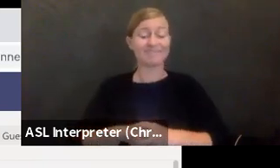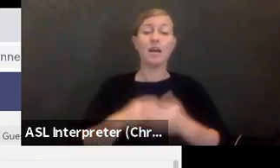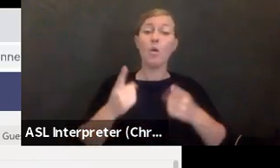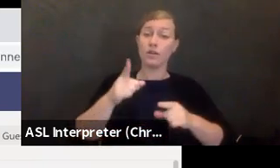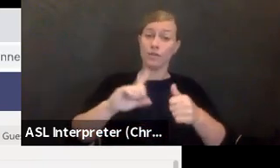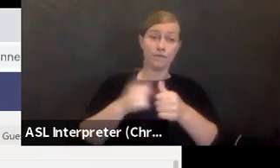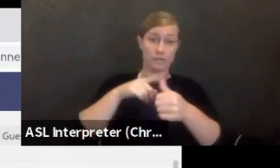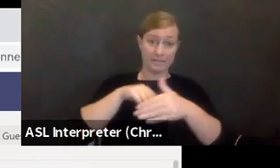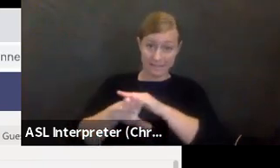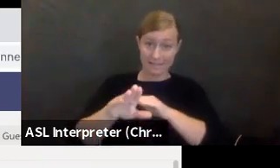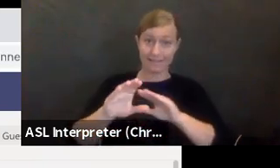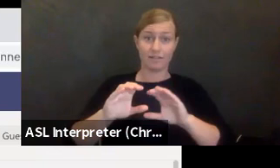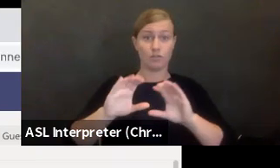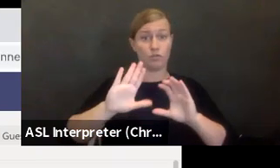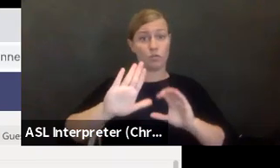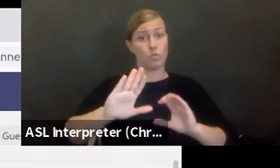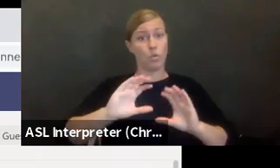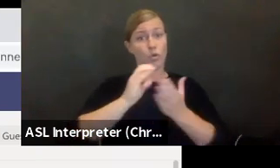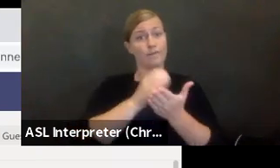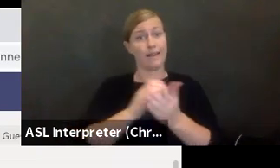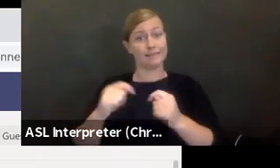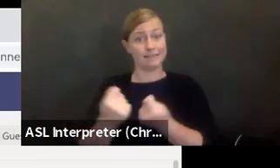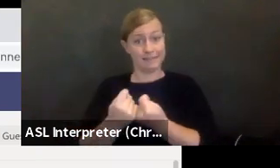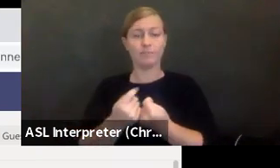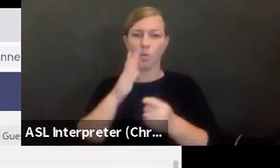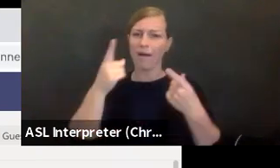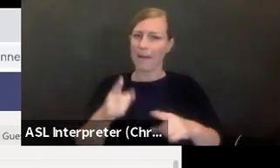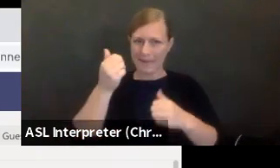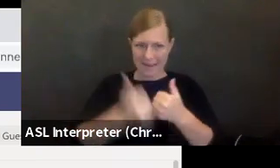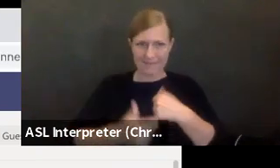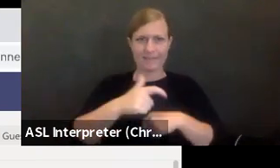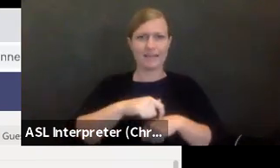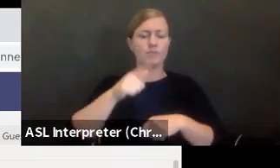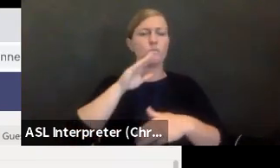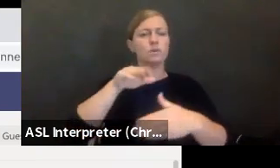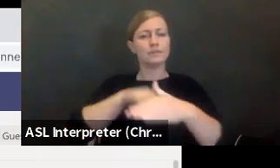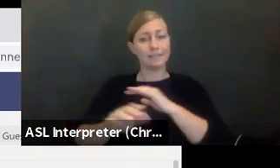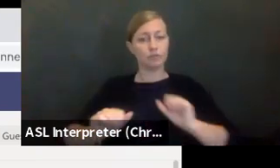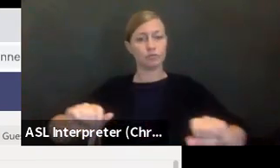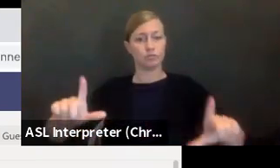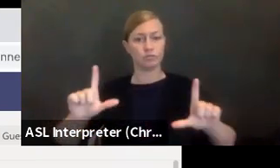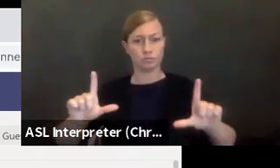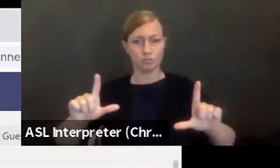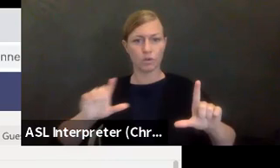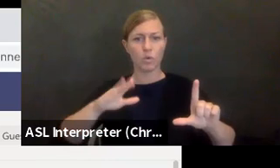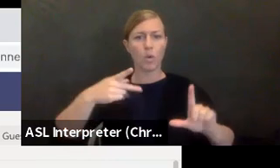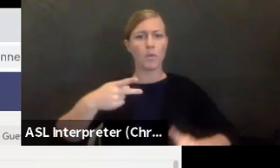This is where I get really excited, really excited because of all the features available.